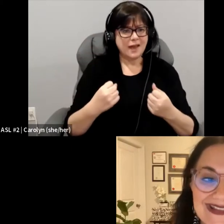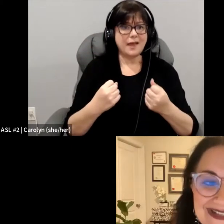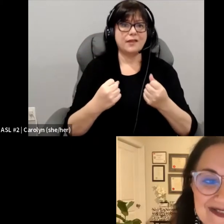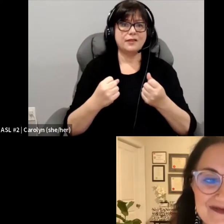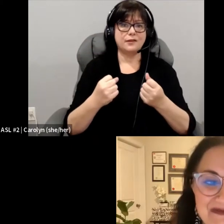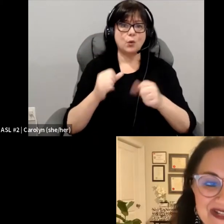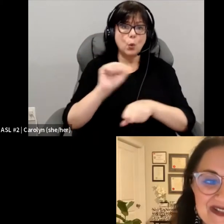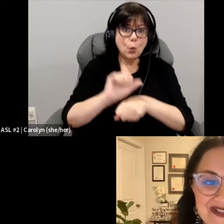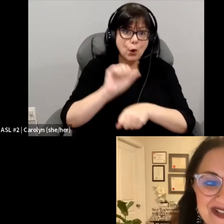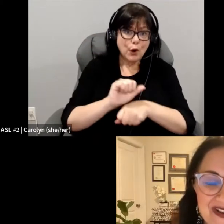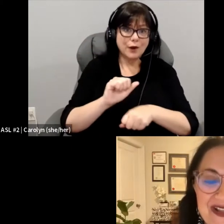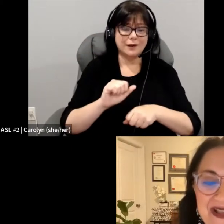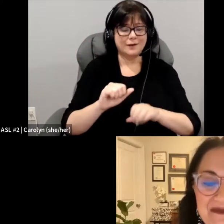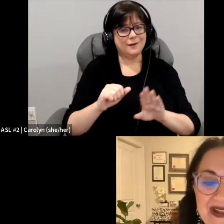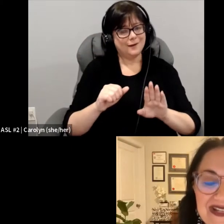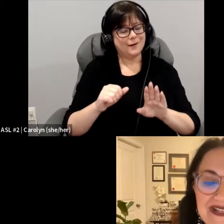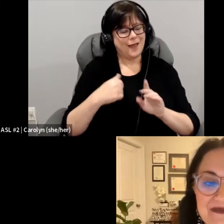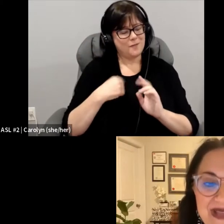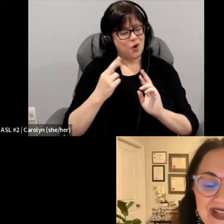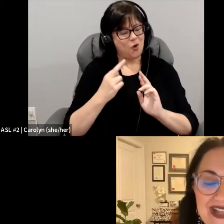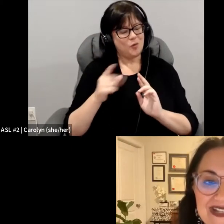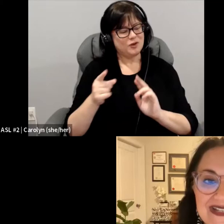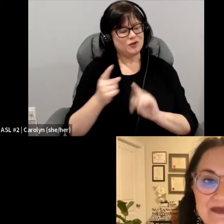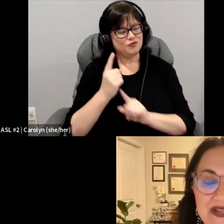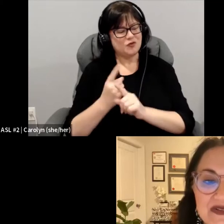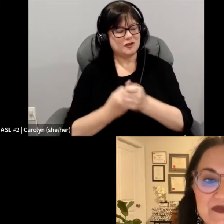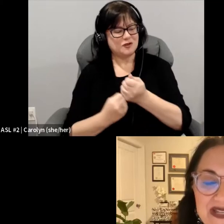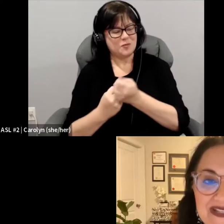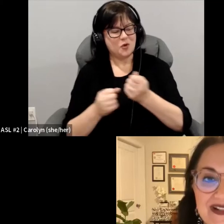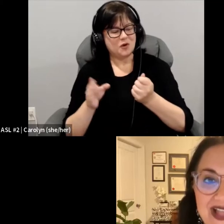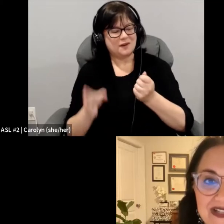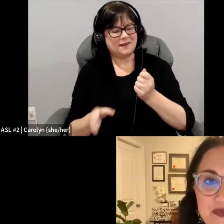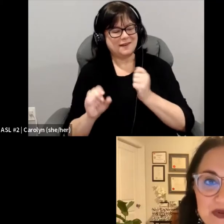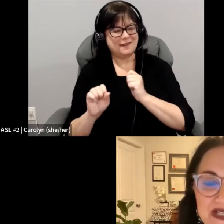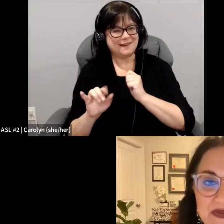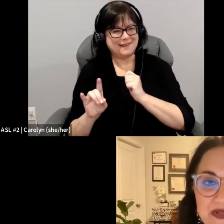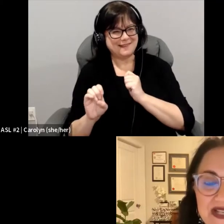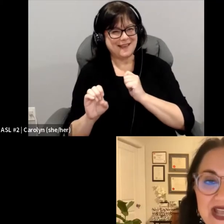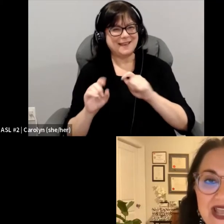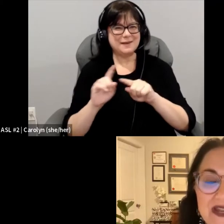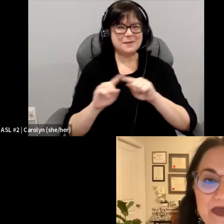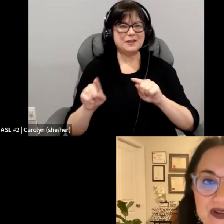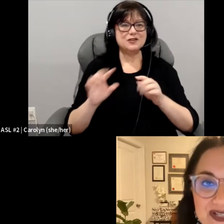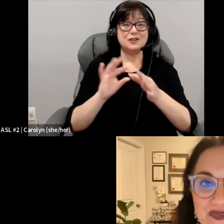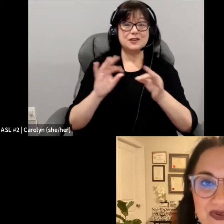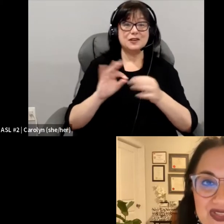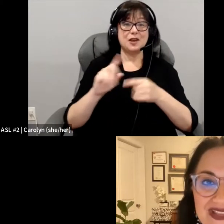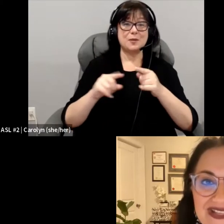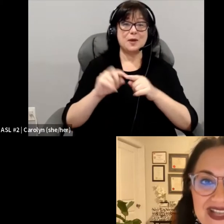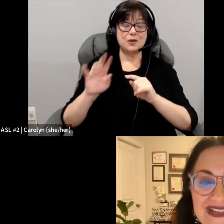I DIDN'T DO MY RESEARCH THERE. BUT I SUSPECT AS SOMEBODY WHO SPEAKS TO GLADUE PRINCIPLES AND APPEARS BEFORE THE CONSENT